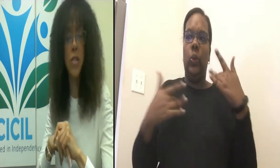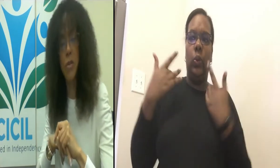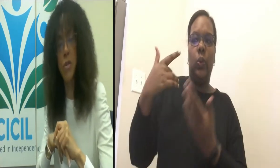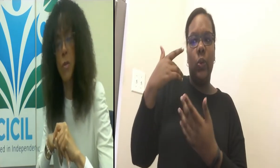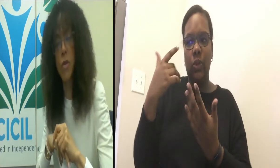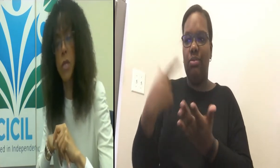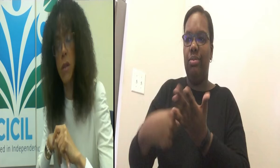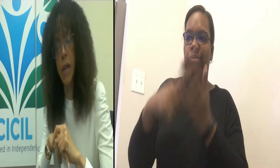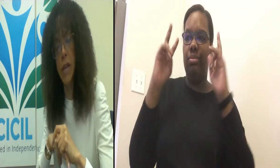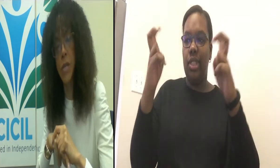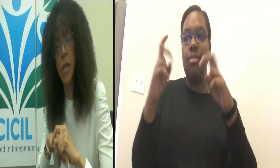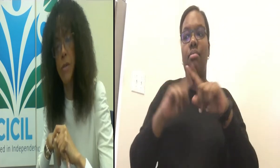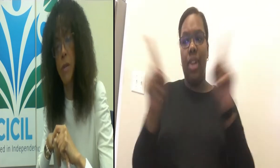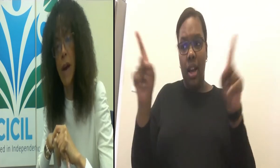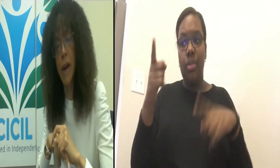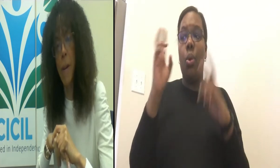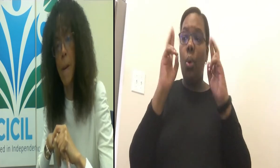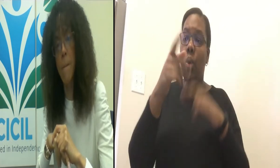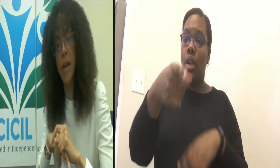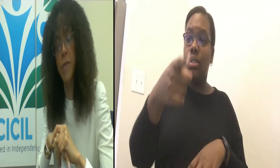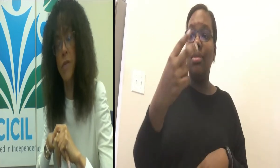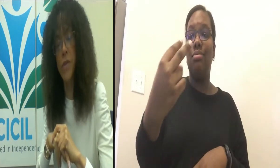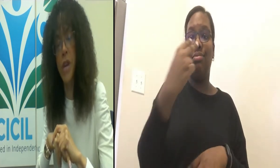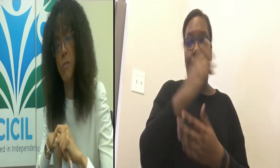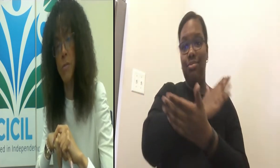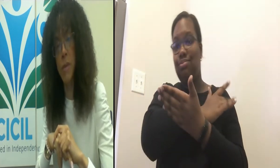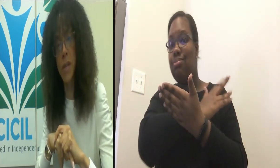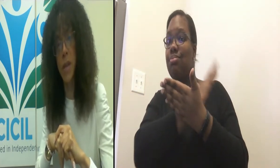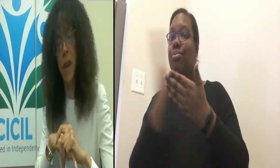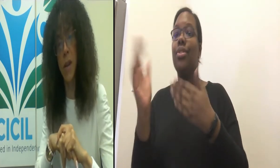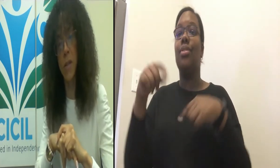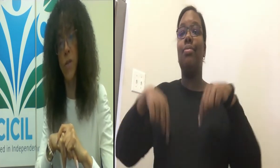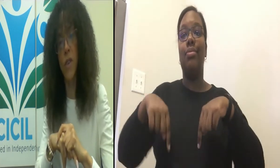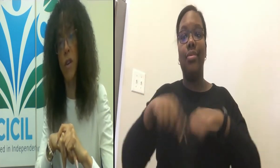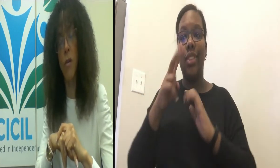thank you for your time I know that again finance is not considered the